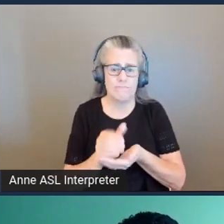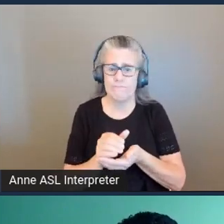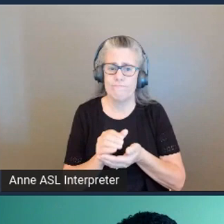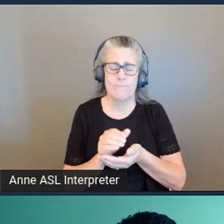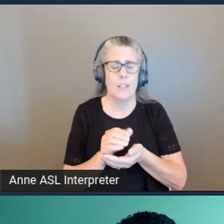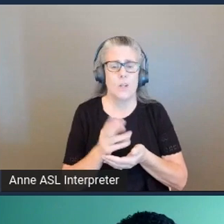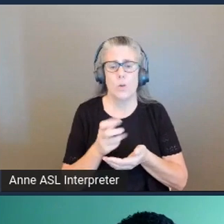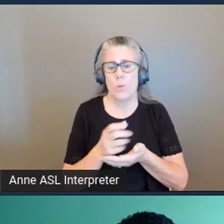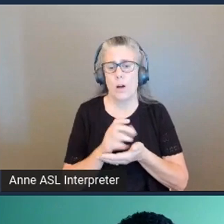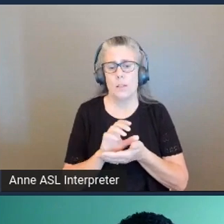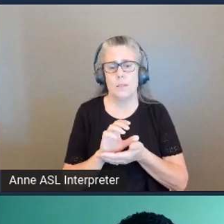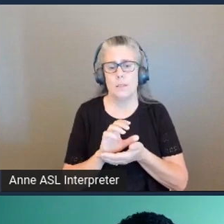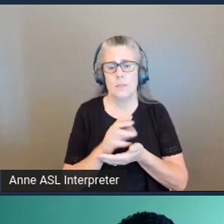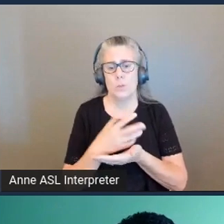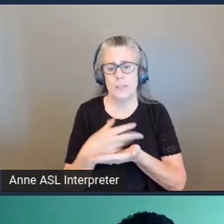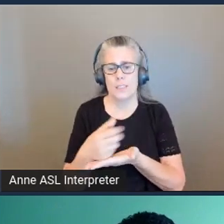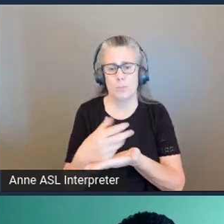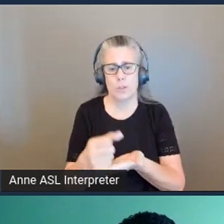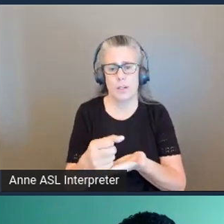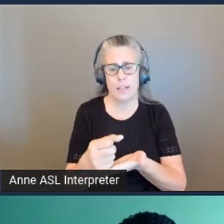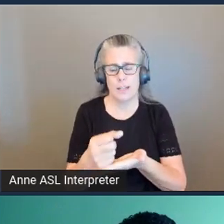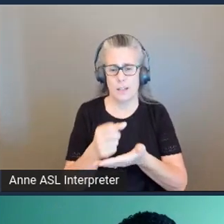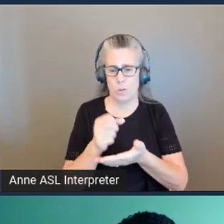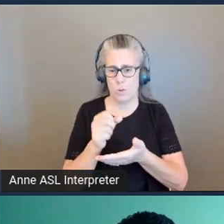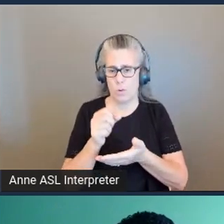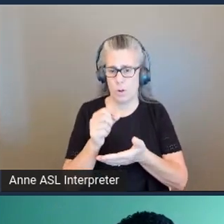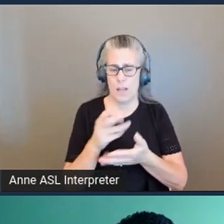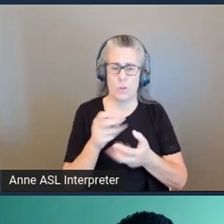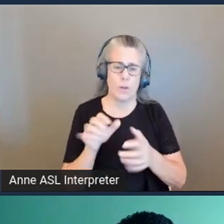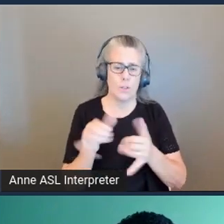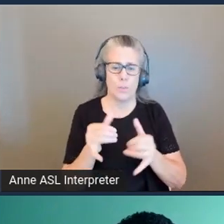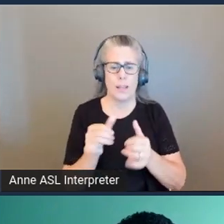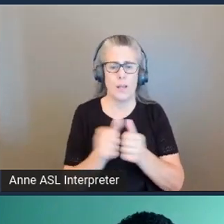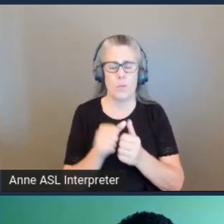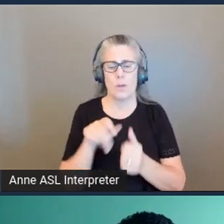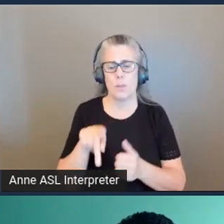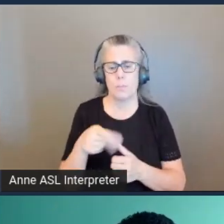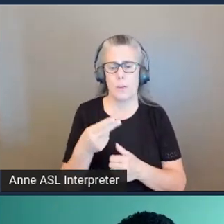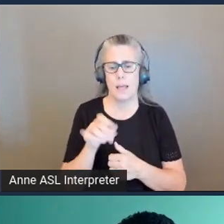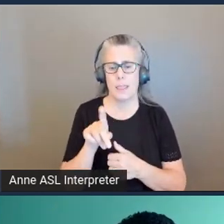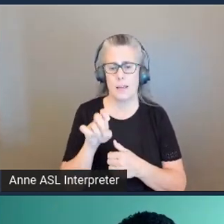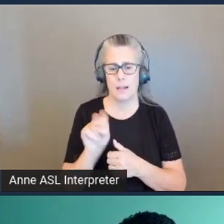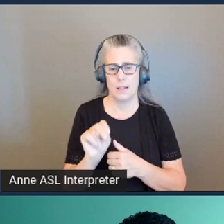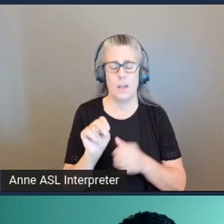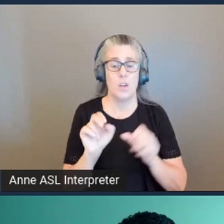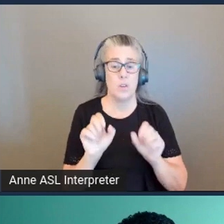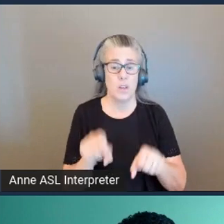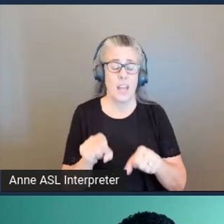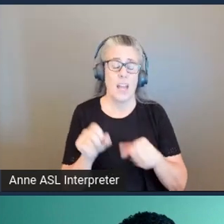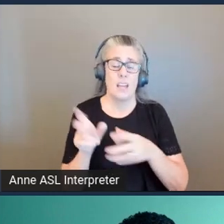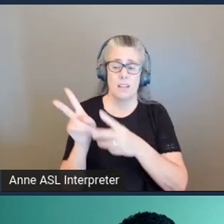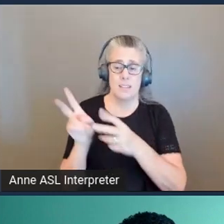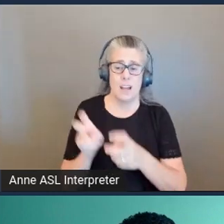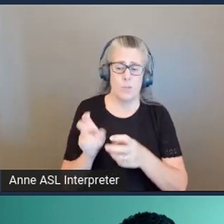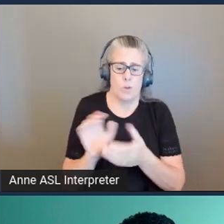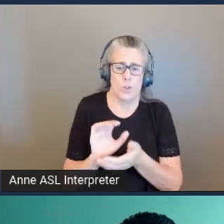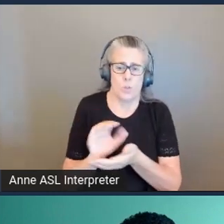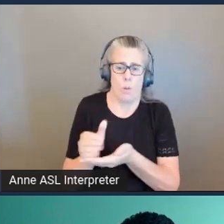in your SageMaker notebook and play around with it in Python, you can upload small samples of data into this Jupyter environment and play around with it